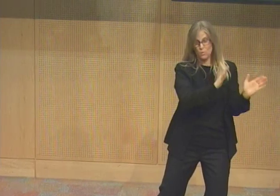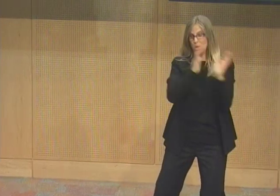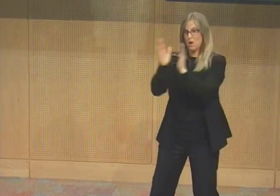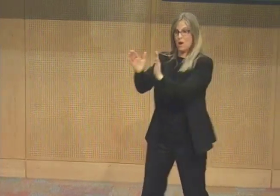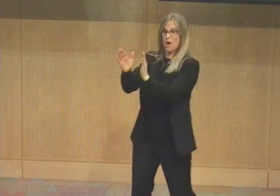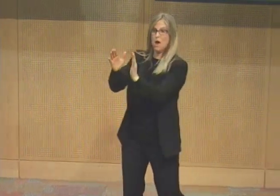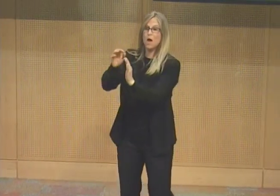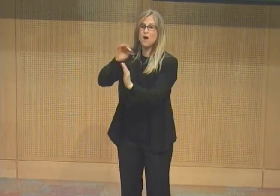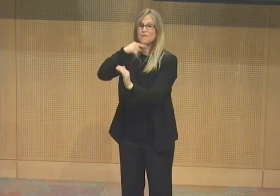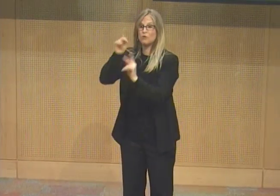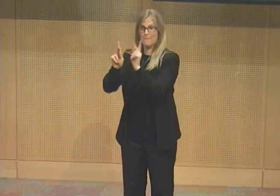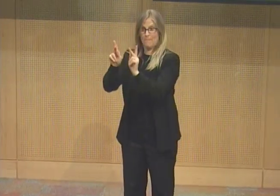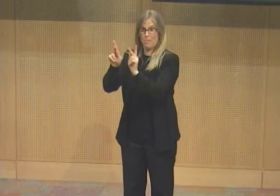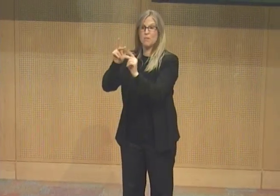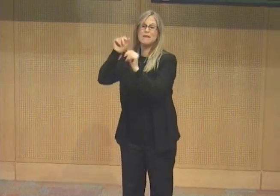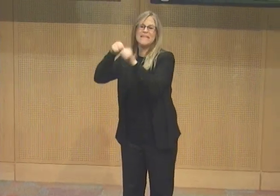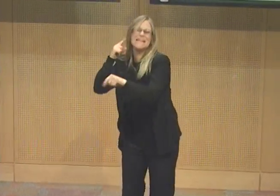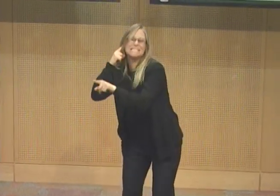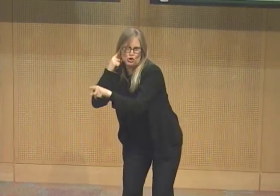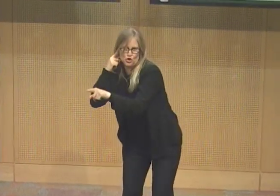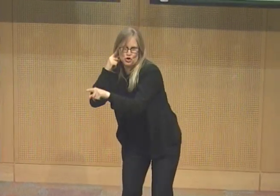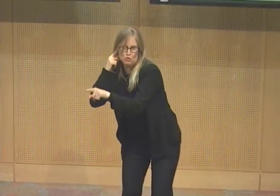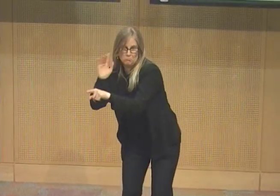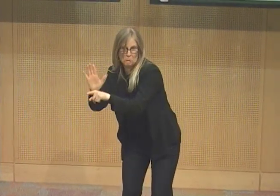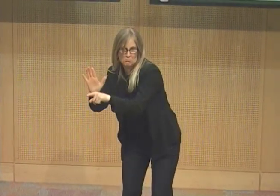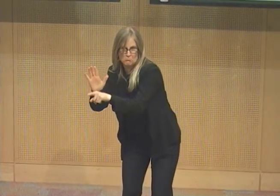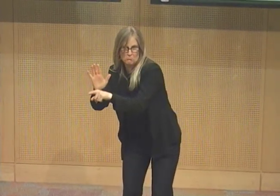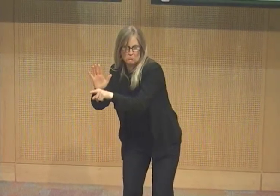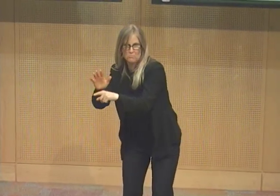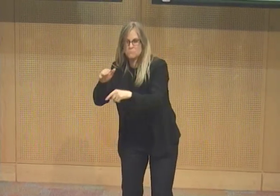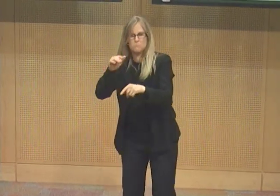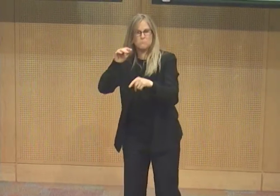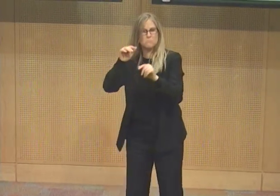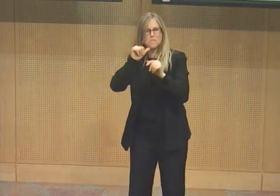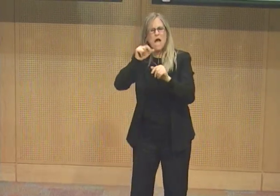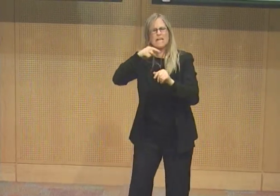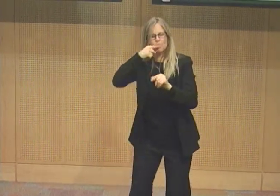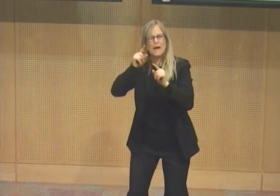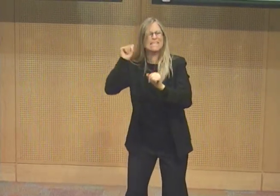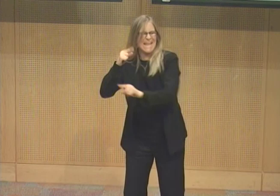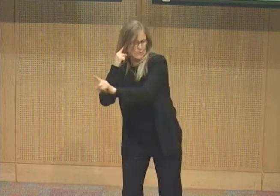We have the constructed image of Deaf people and the constructed image of people who can hear--